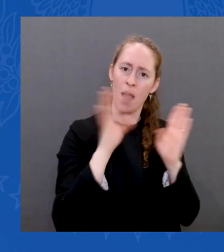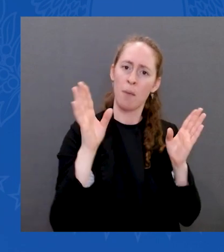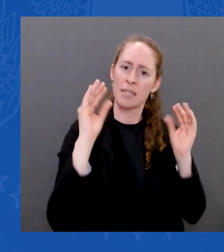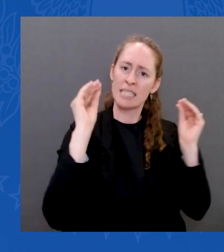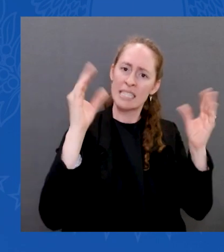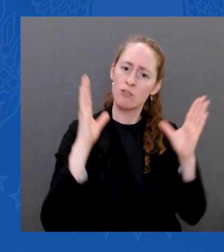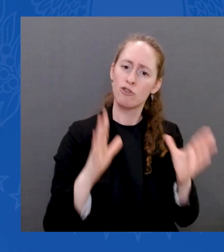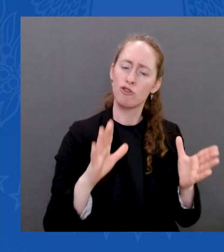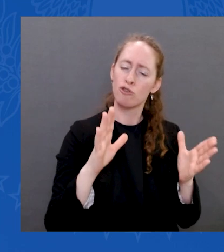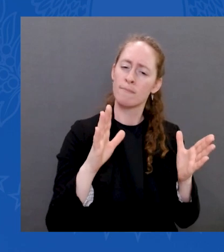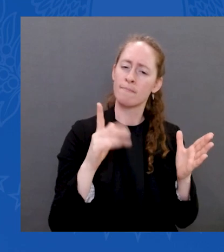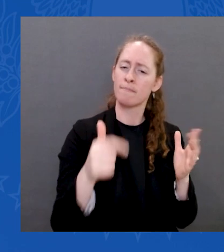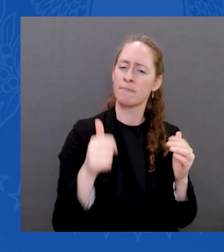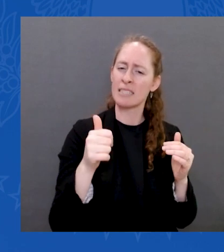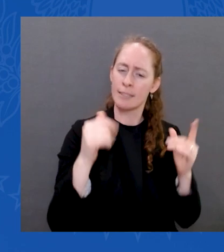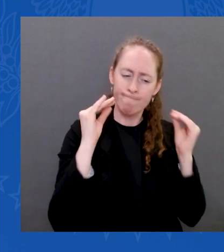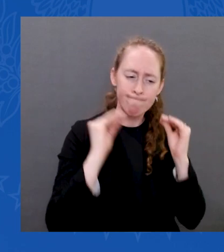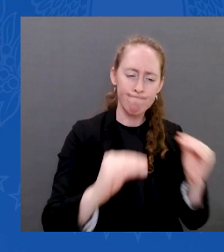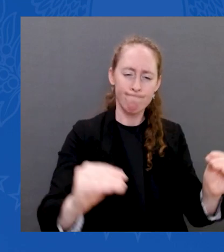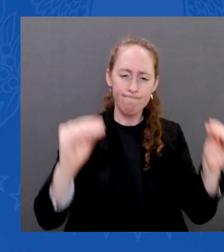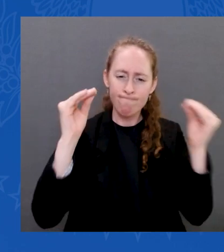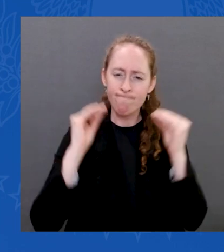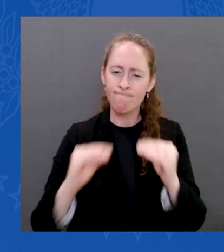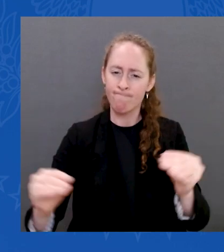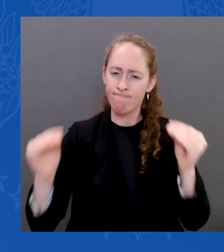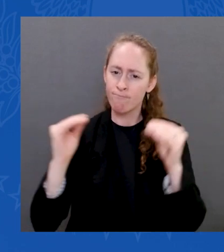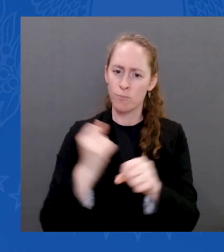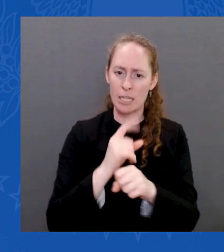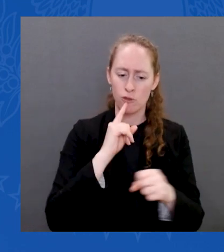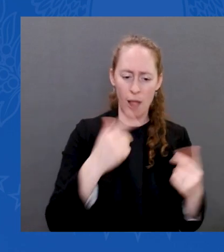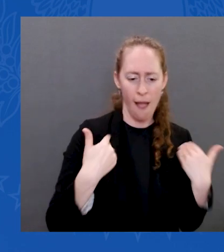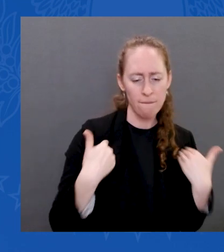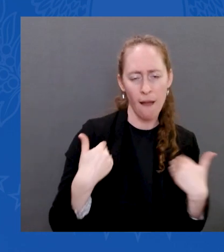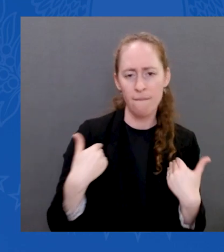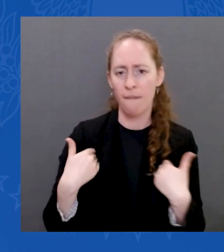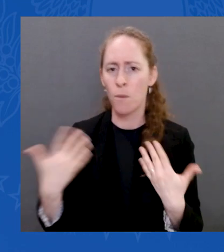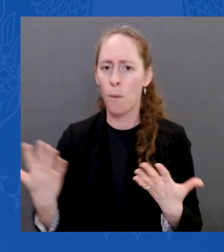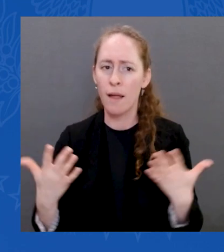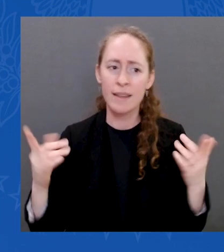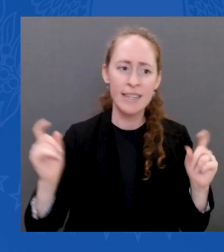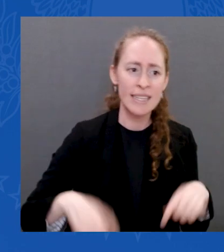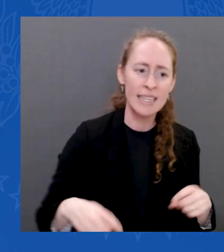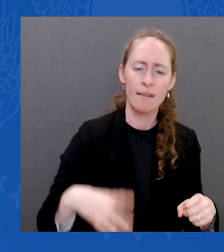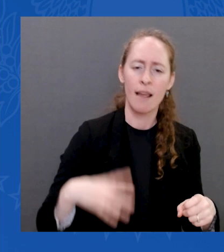enough to know what they can do, to reach in. We have an obligation.